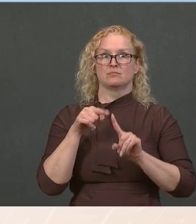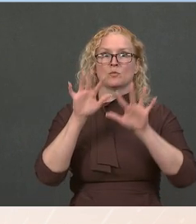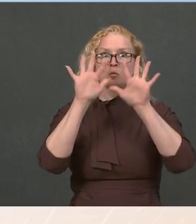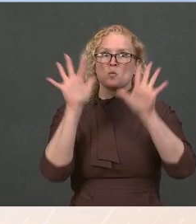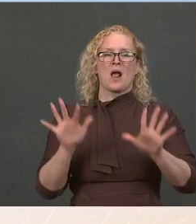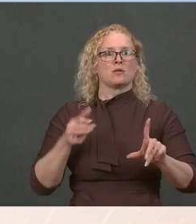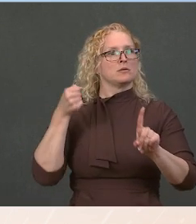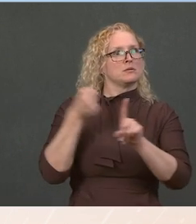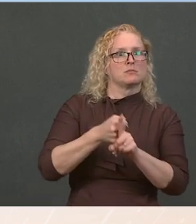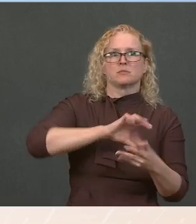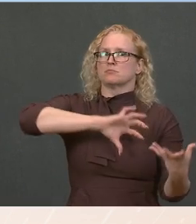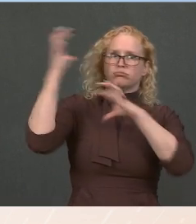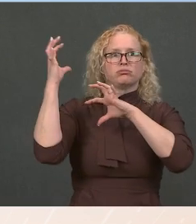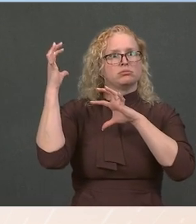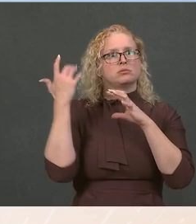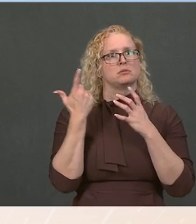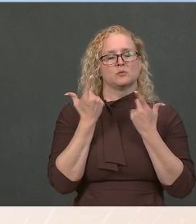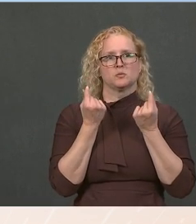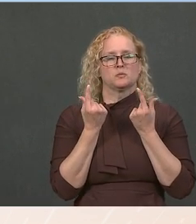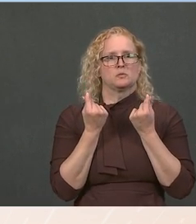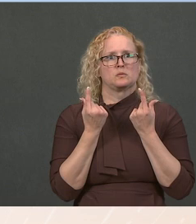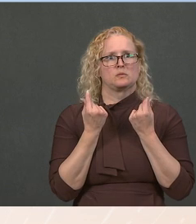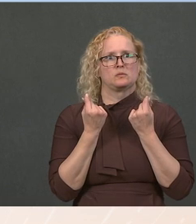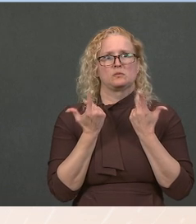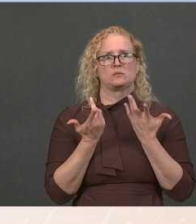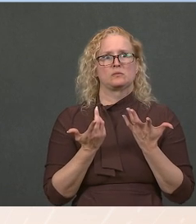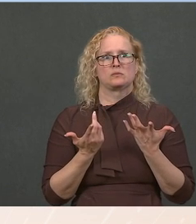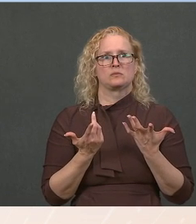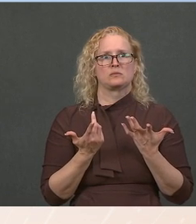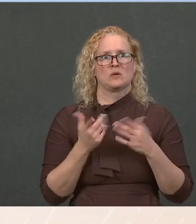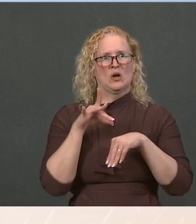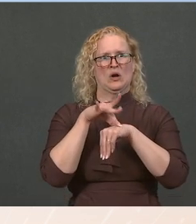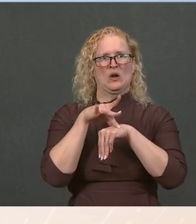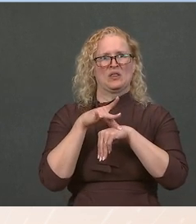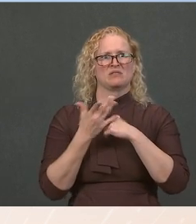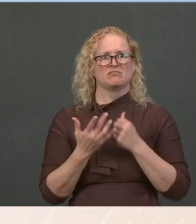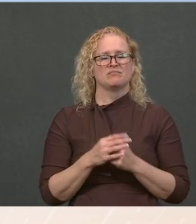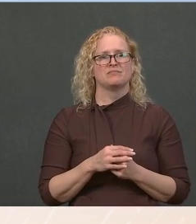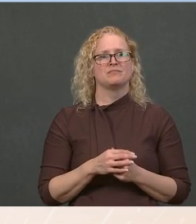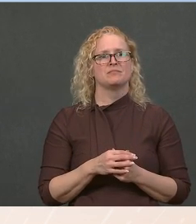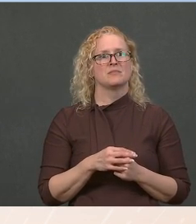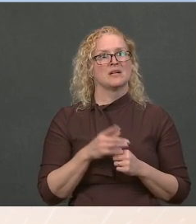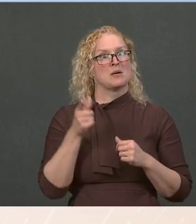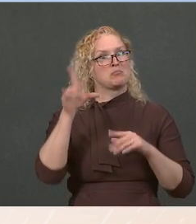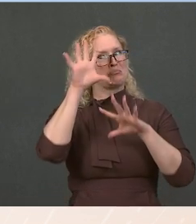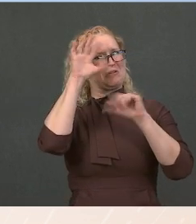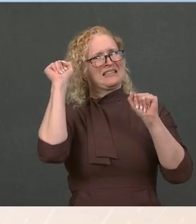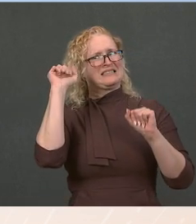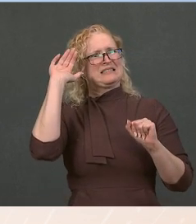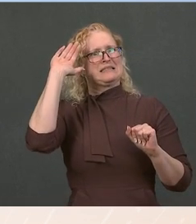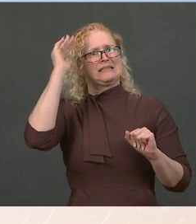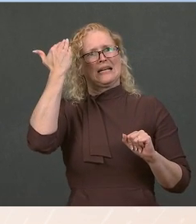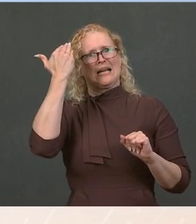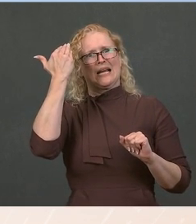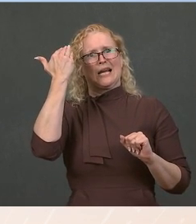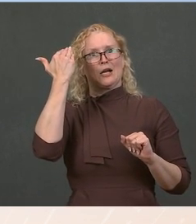because what this administration seems to be saying is that the life that your children are going to lead